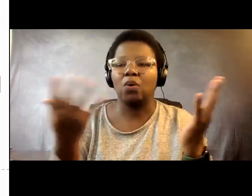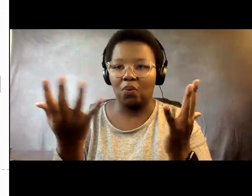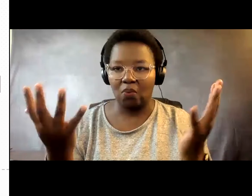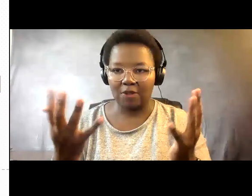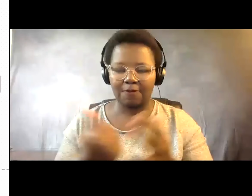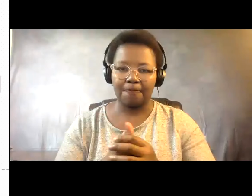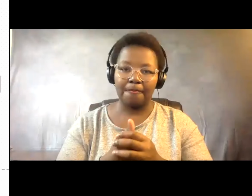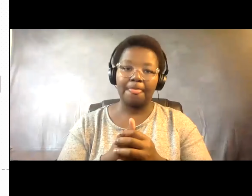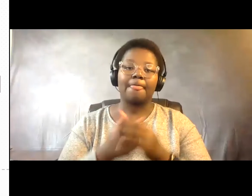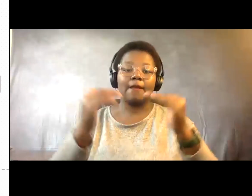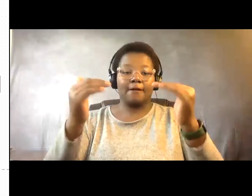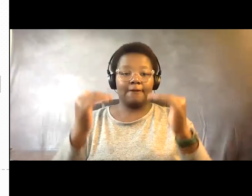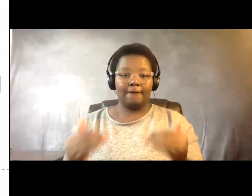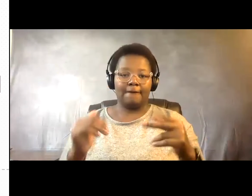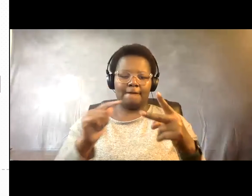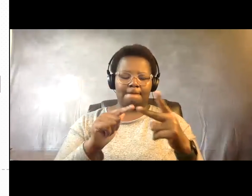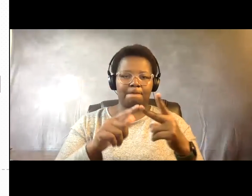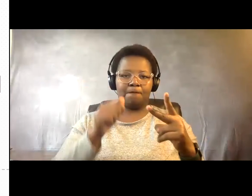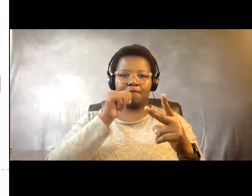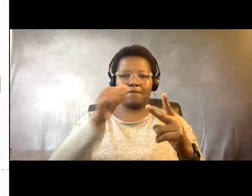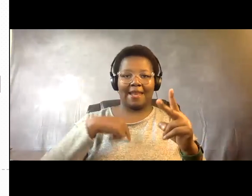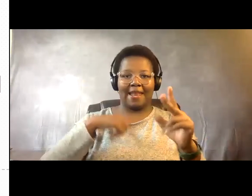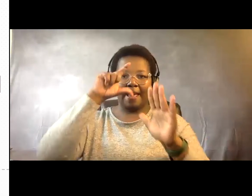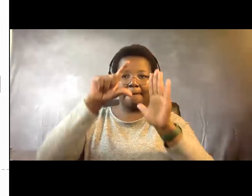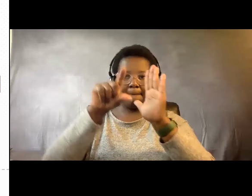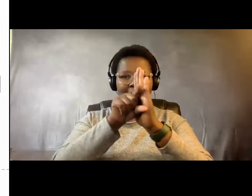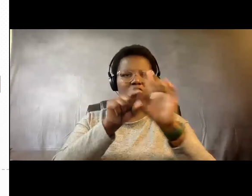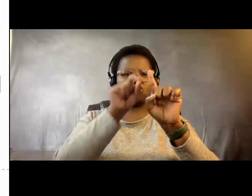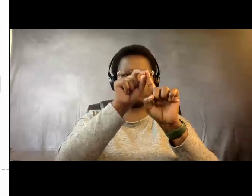I also create some sketch symbols for that, so that I don't have to reveal the little